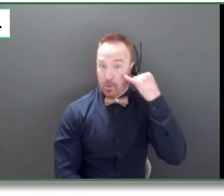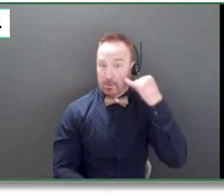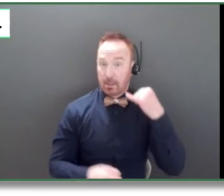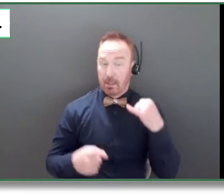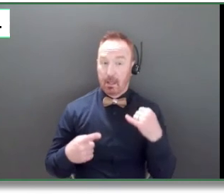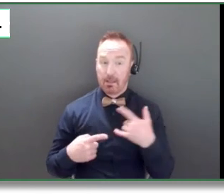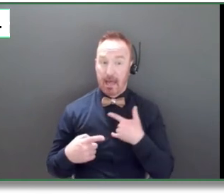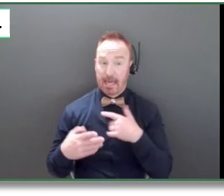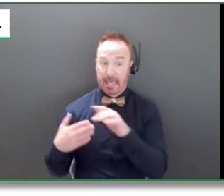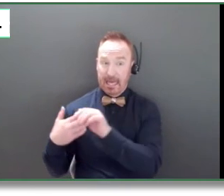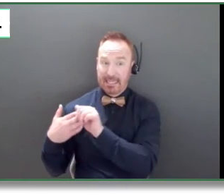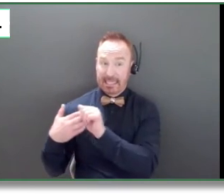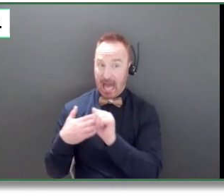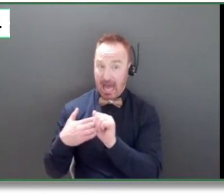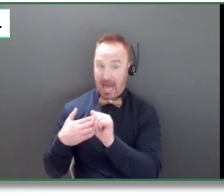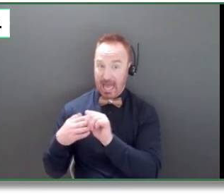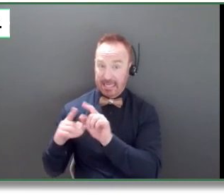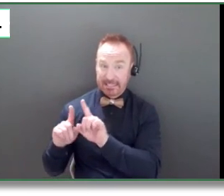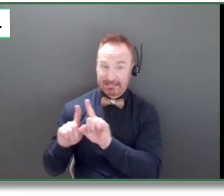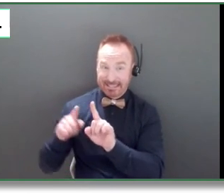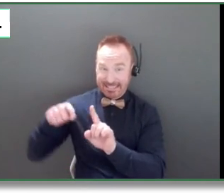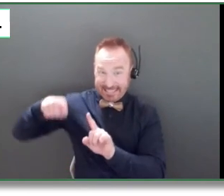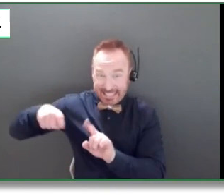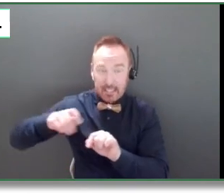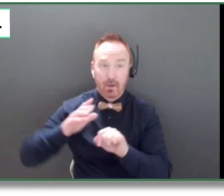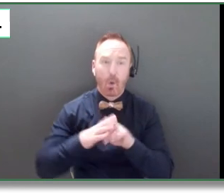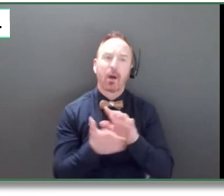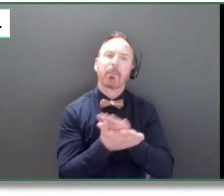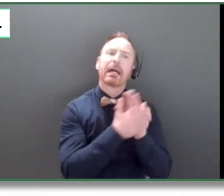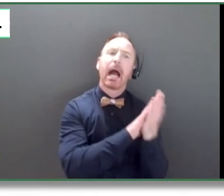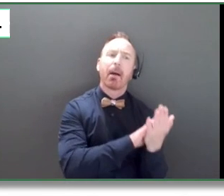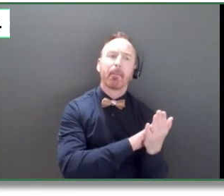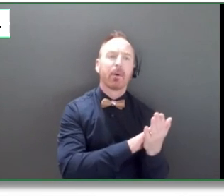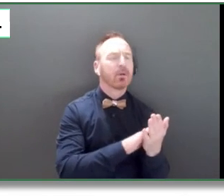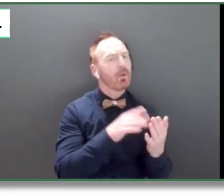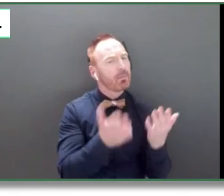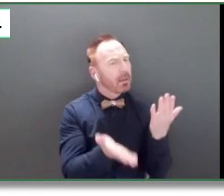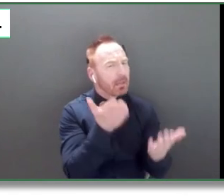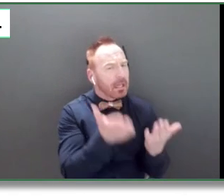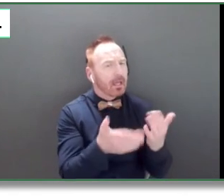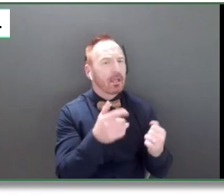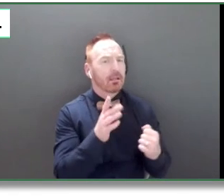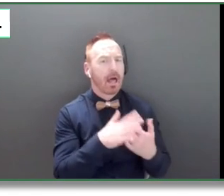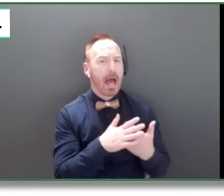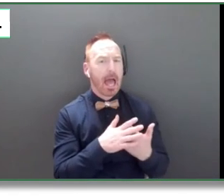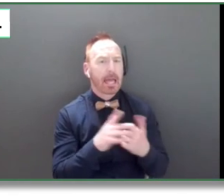I think someone who wants to become a guide, might have guide training and they want to work for organizations that are more